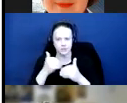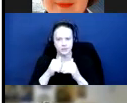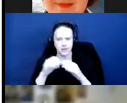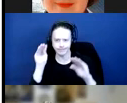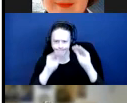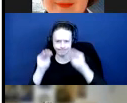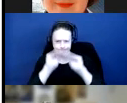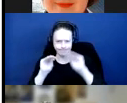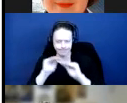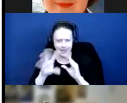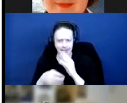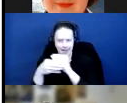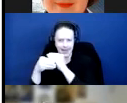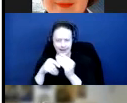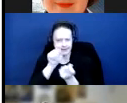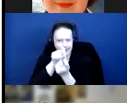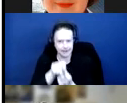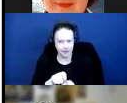of how a law gets put into action.